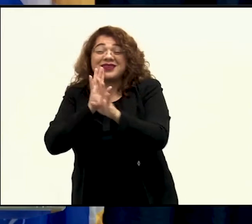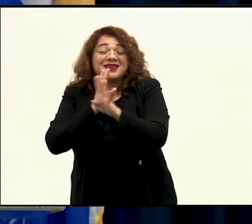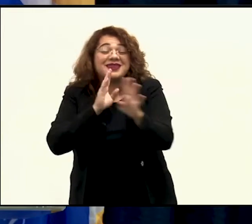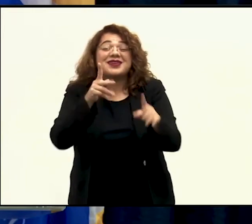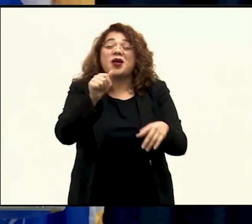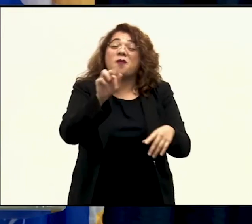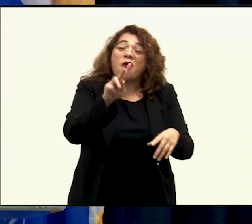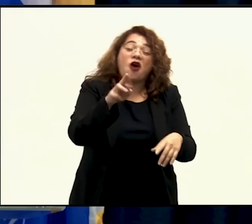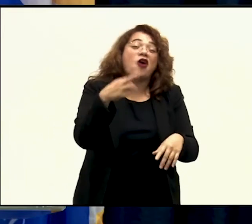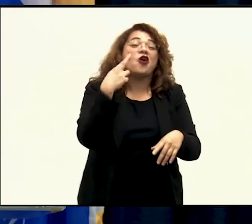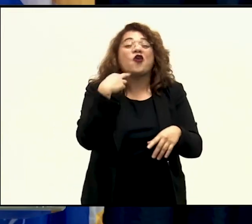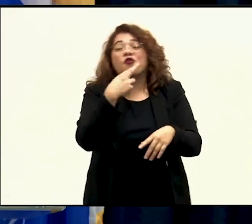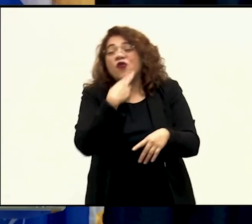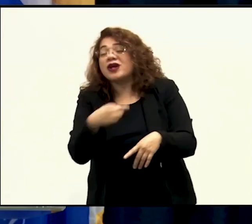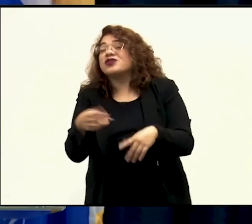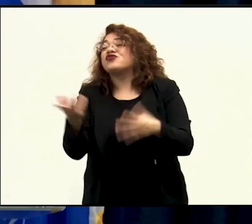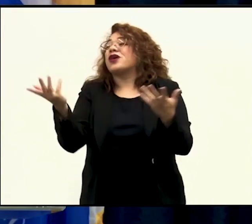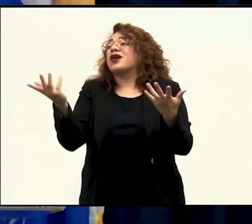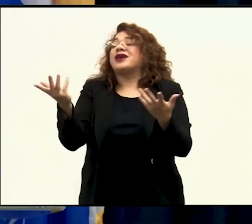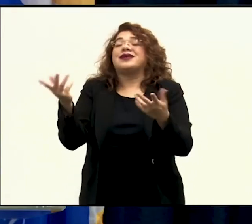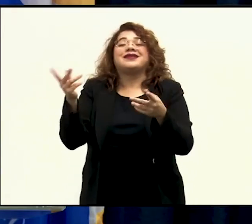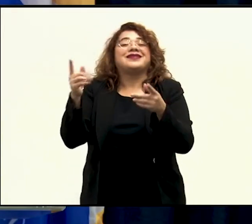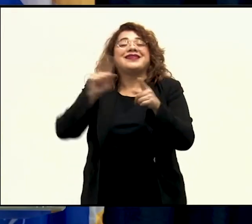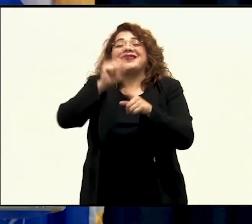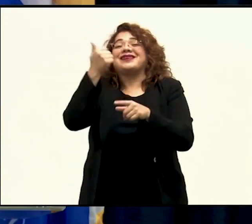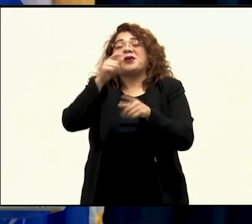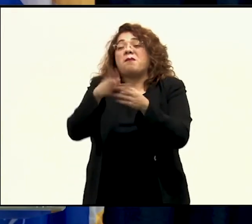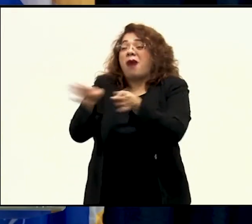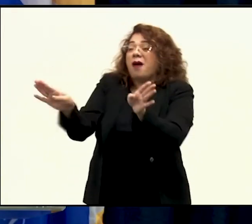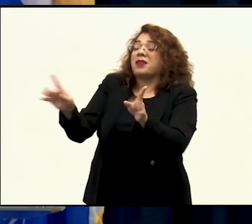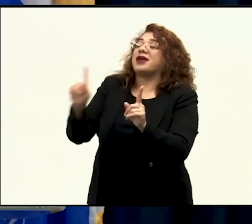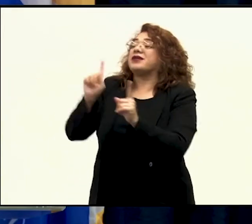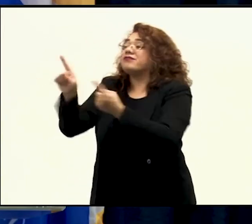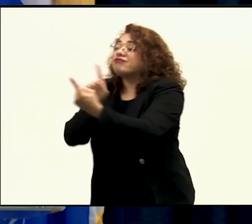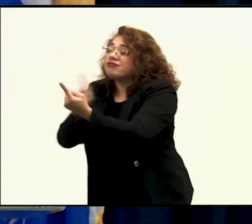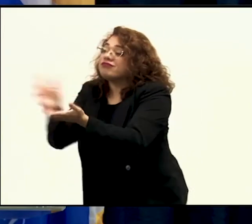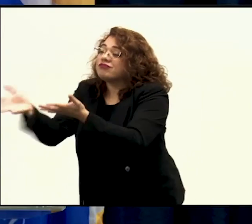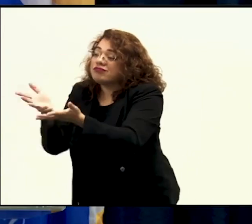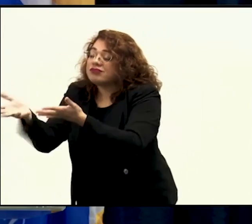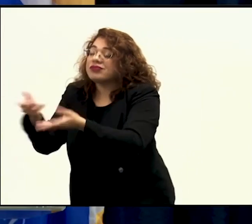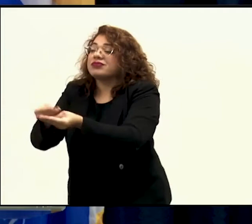sharing information with flyers, having conversations and really encouraging people to come.